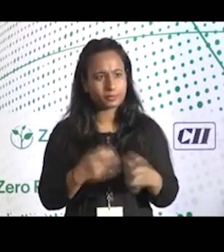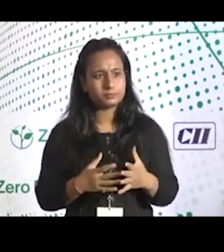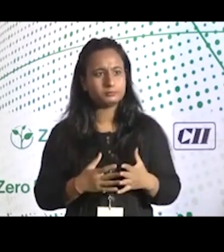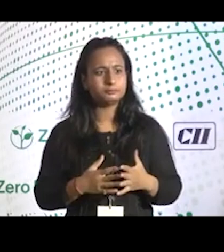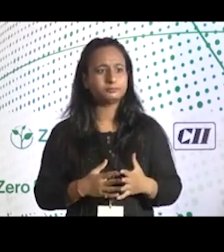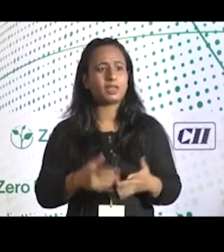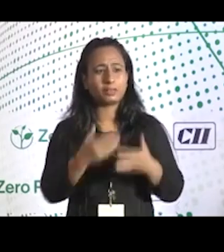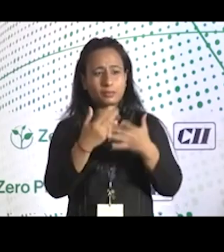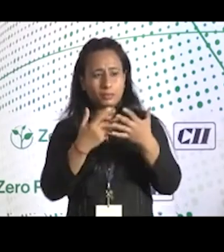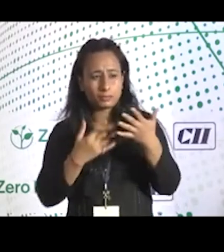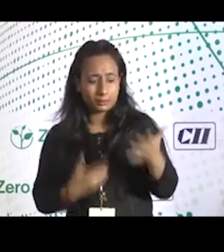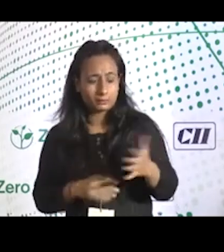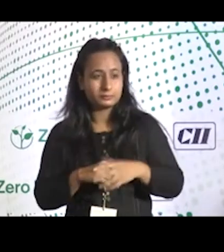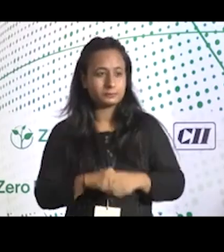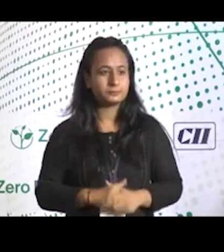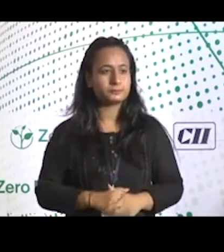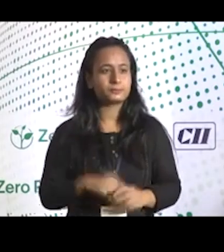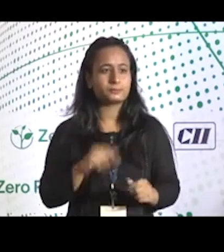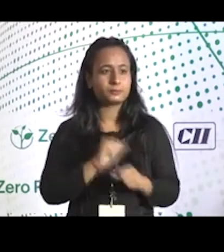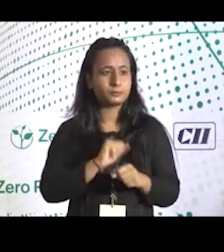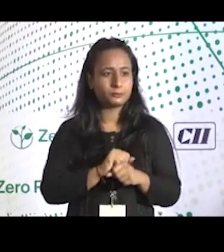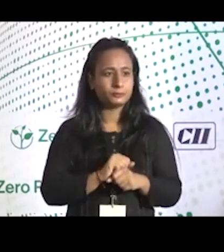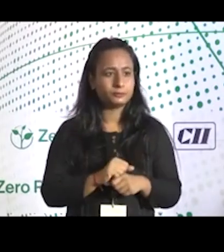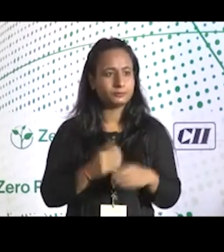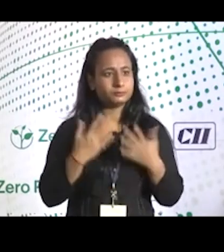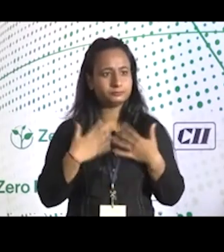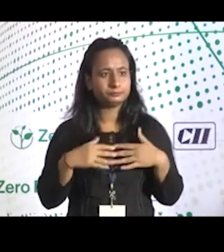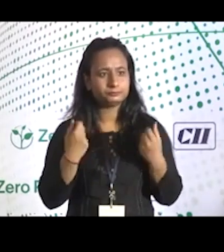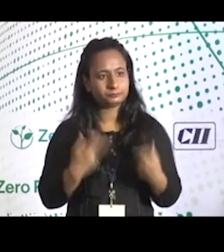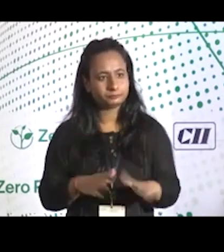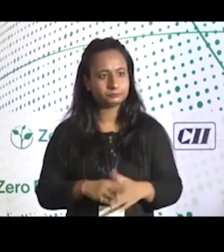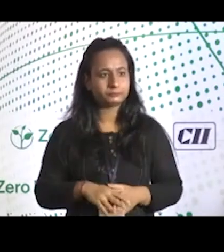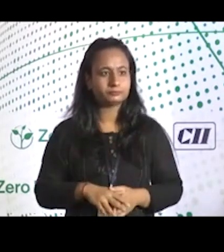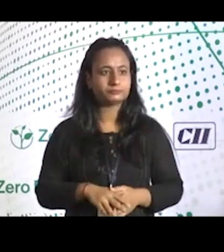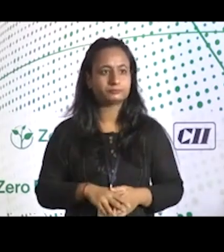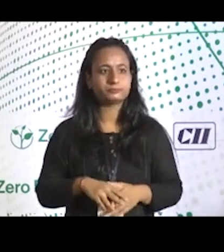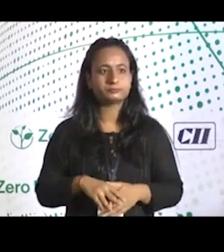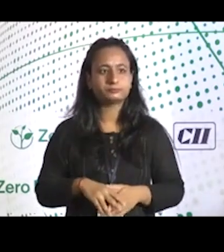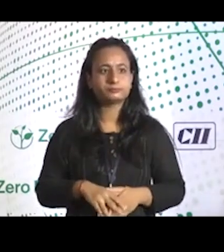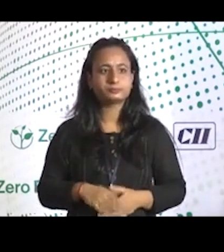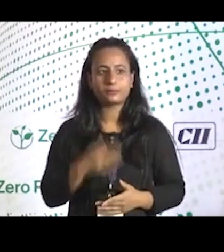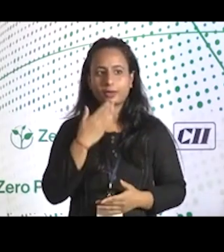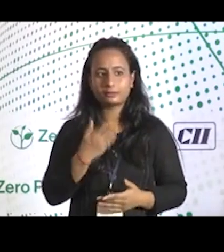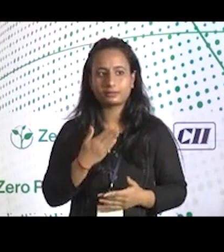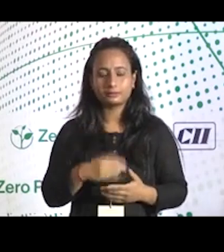But I would raise my point here and maybe later I can answer questions next. Thank you so much.